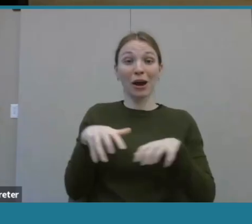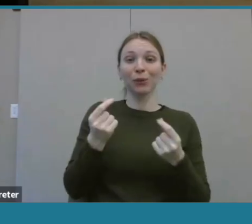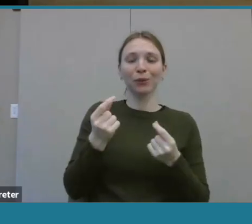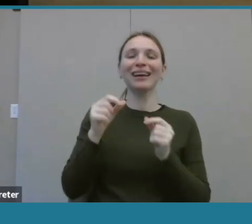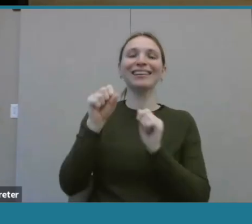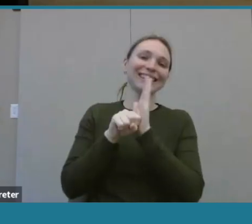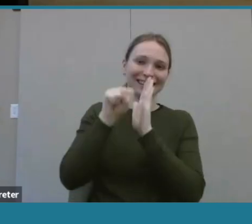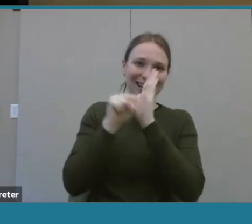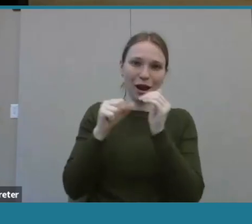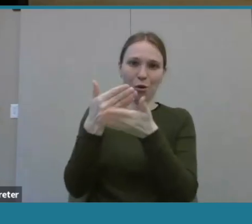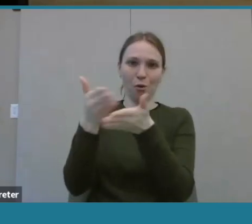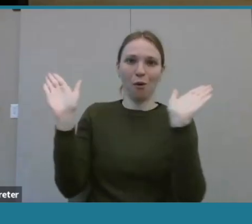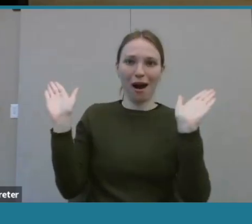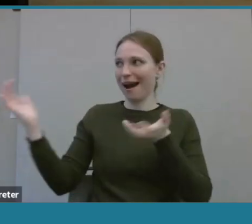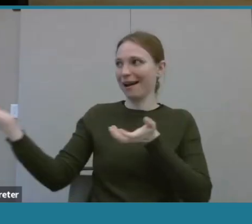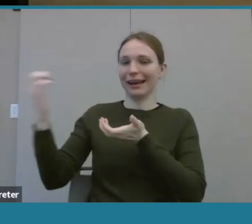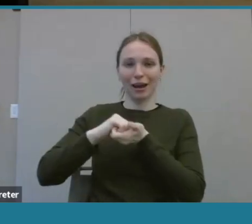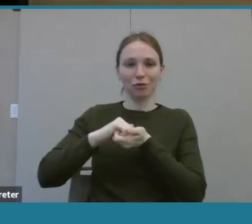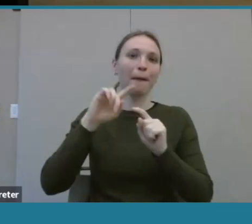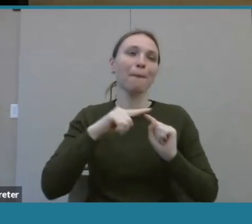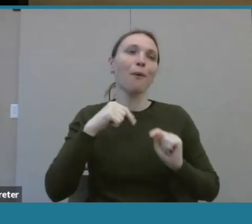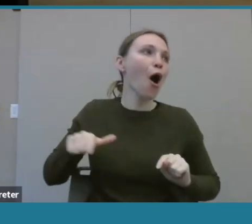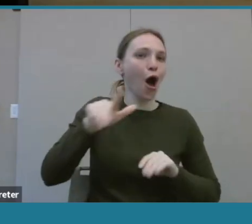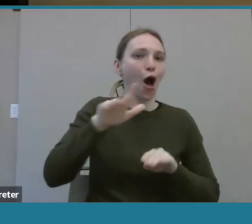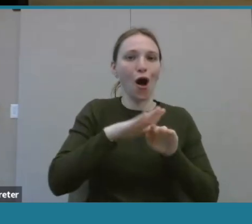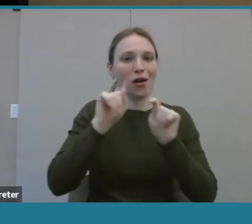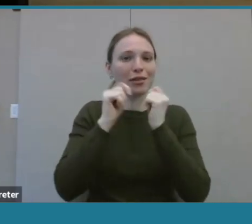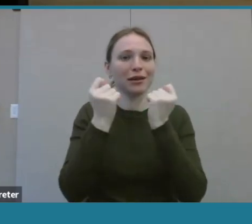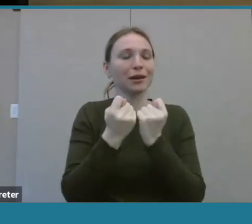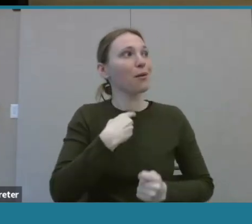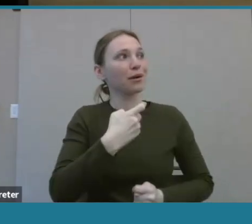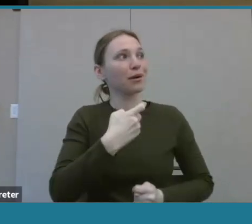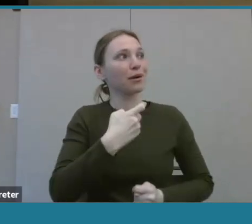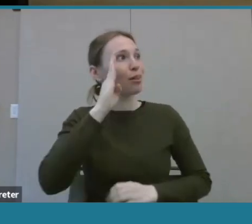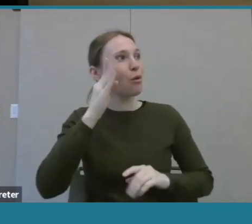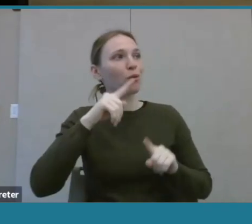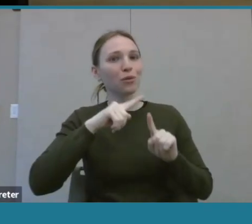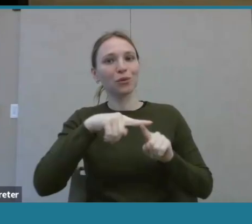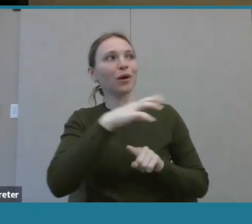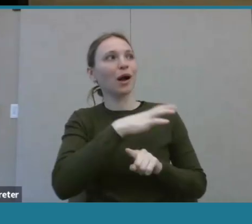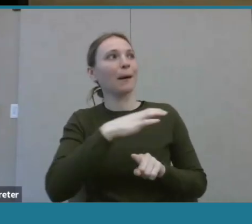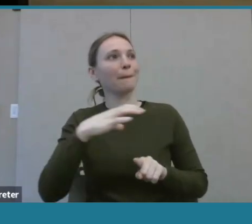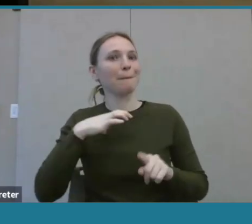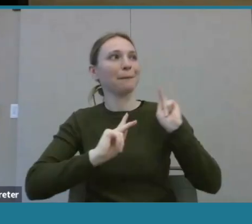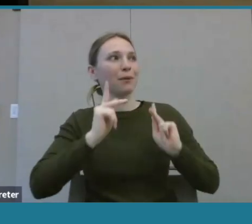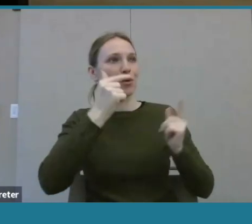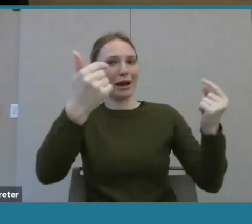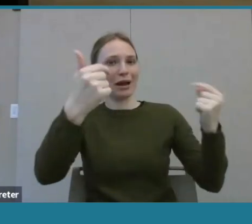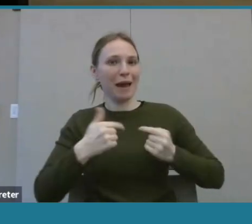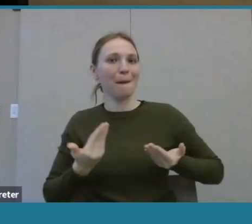part of the bigger team. I wanna say hi to the steering committee folks who are in the room. Thank you for also being here.